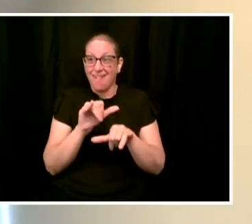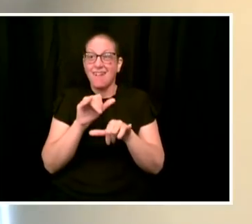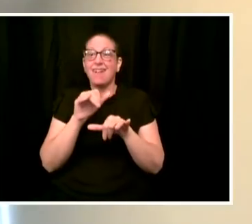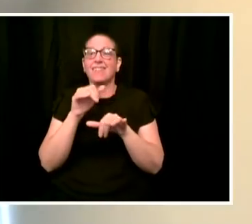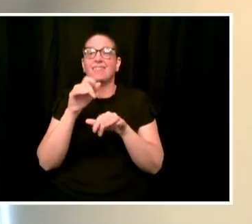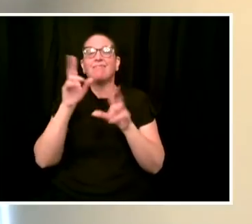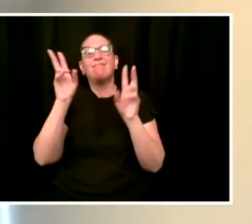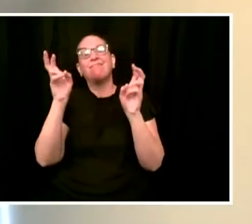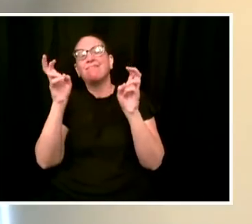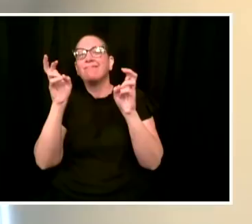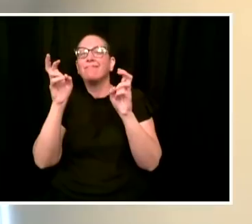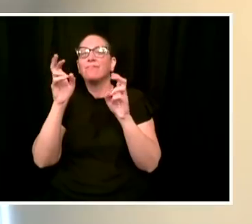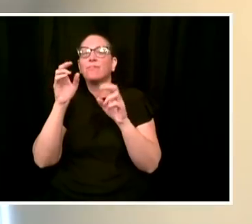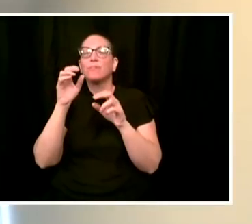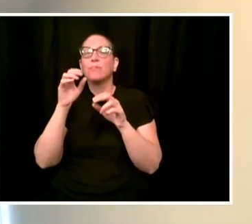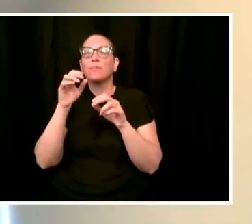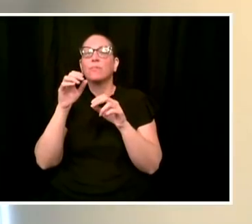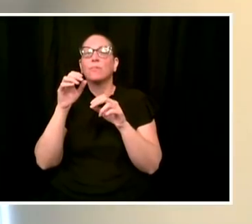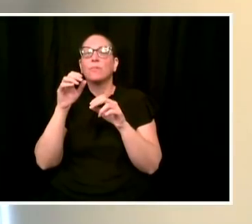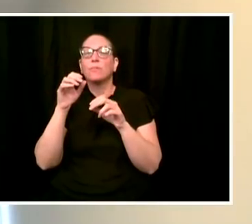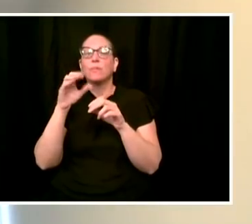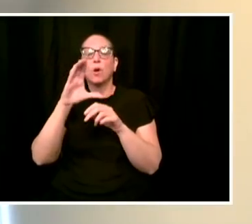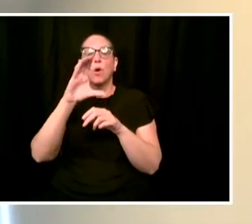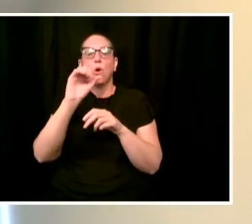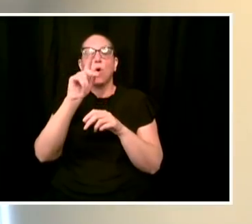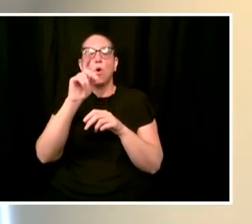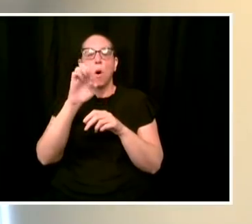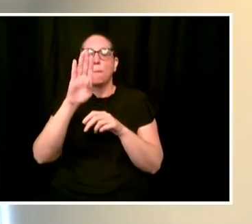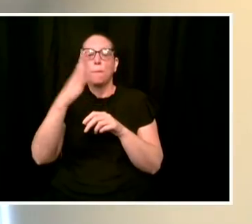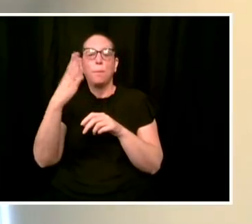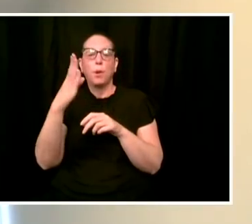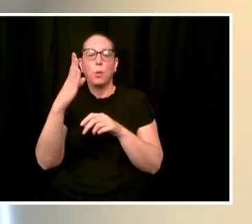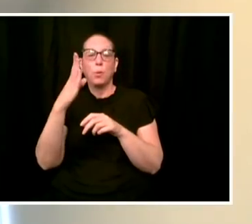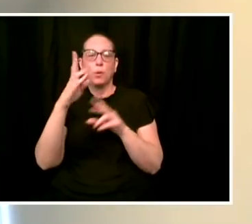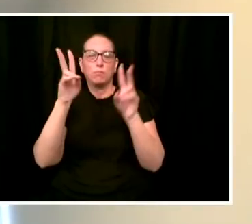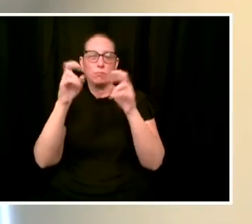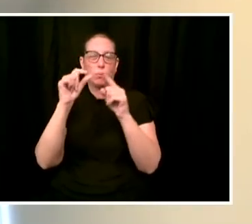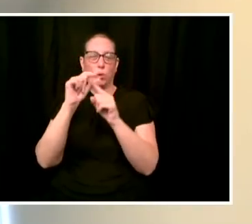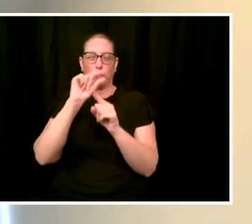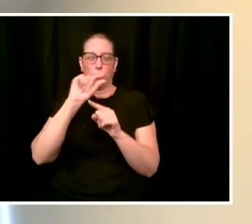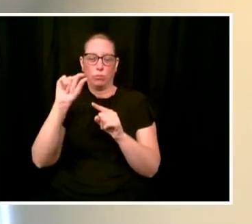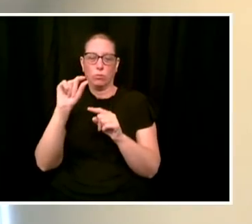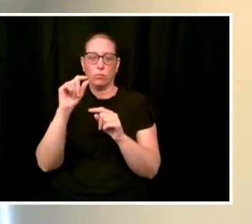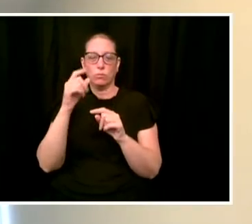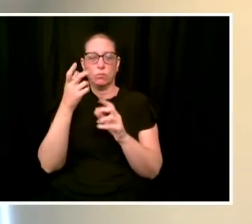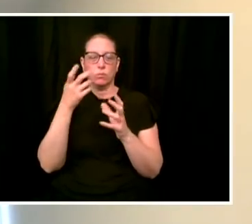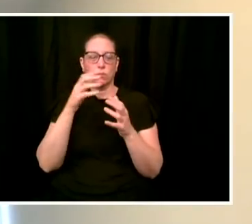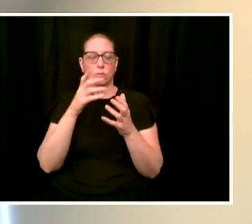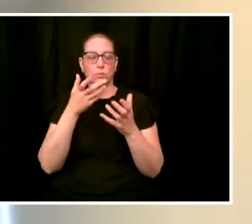NIGHTS IN MAY WHICH IS NOT SOMETHING THAT TYCPIAL HLYAPPENS AND IN CODE BLUE WE'RE USUALLY